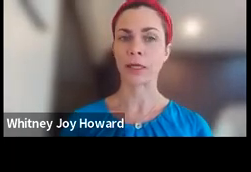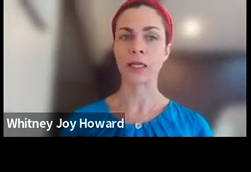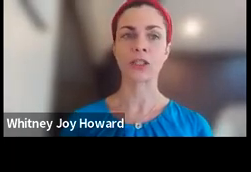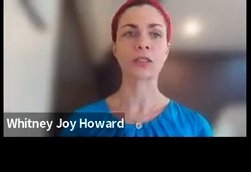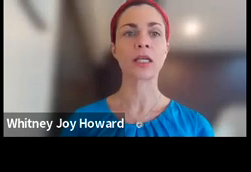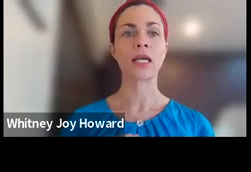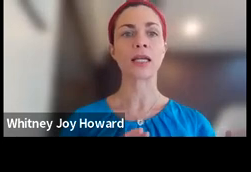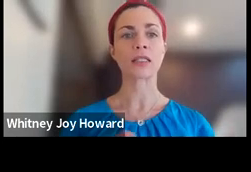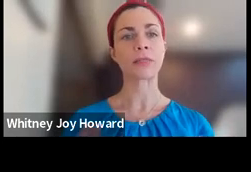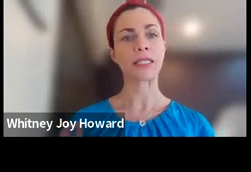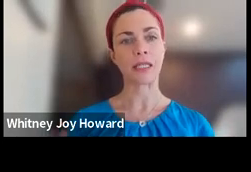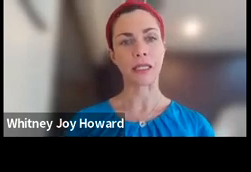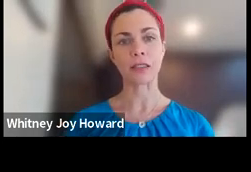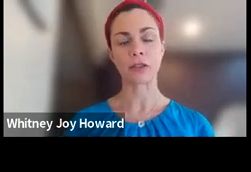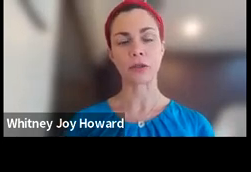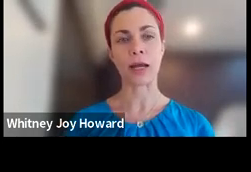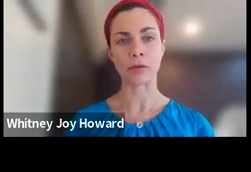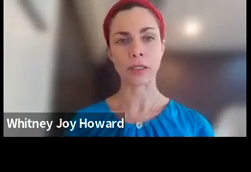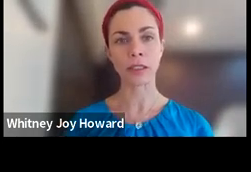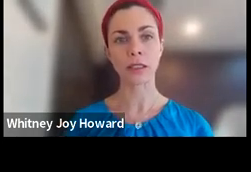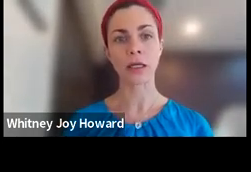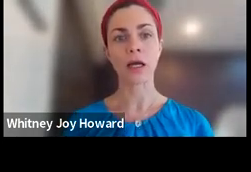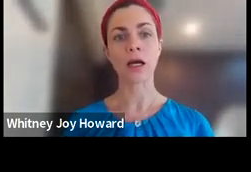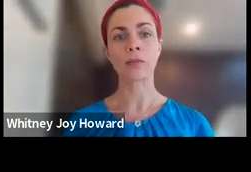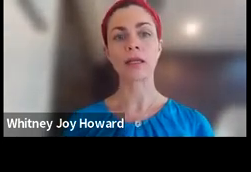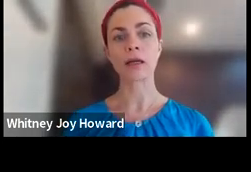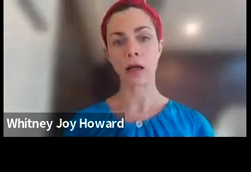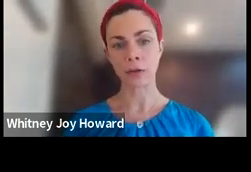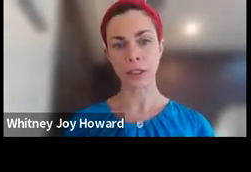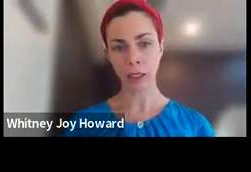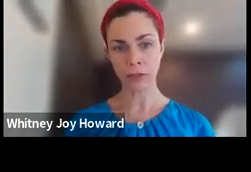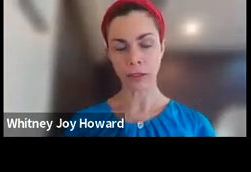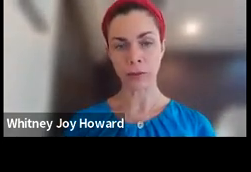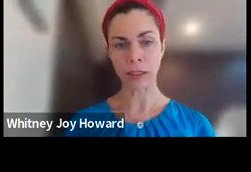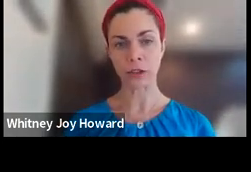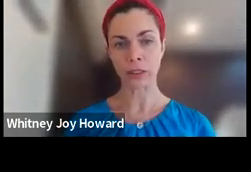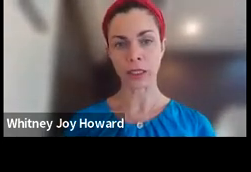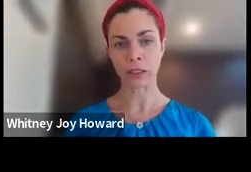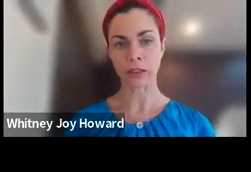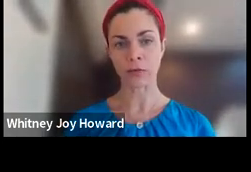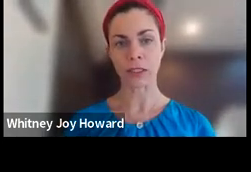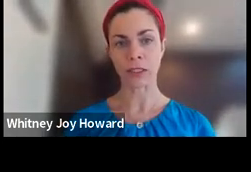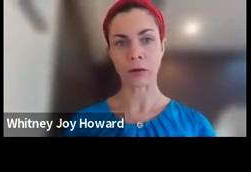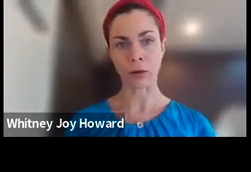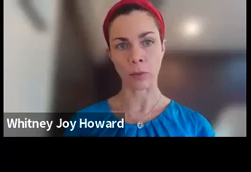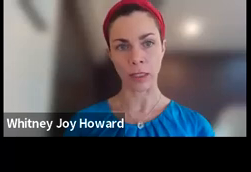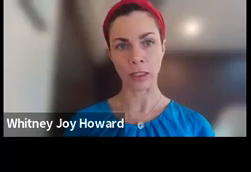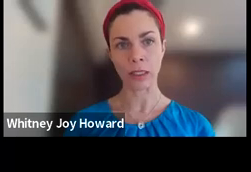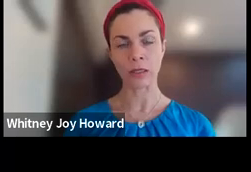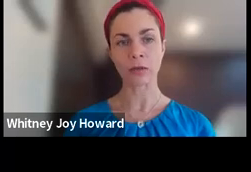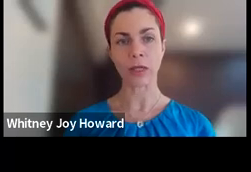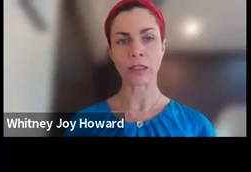And really any other color things that pop up also like cell phones or bus passes.